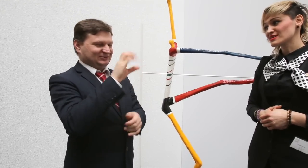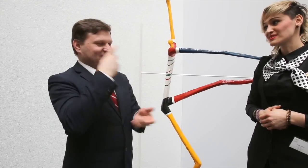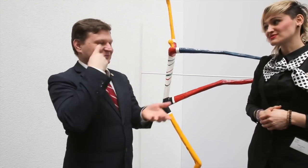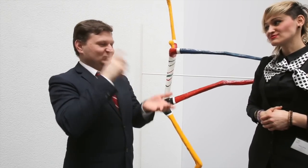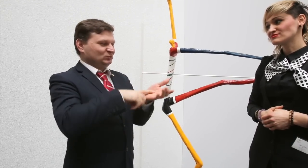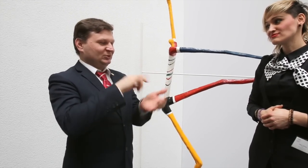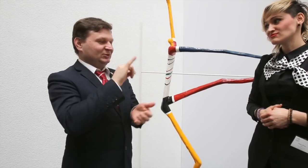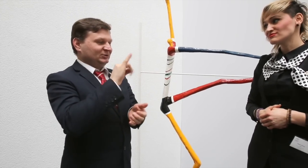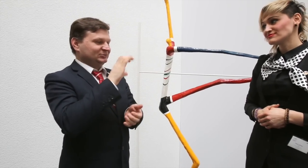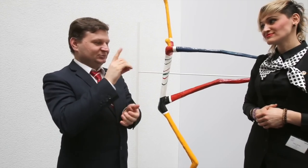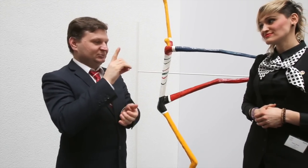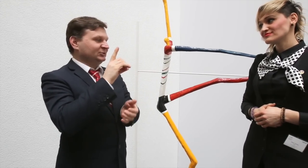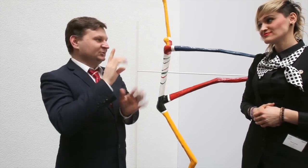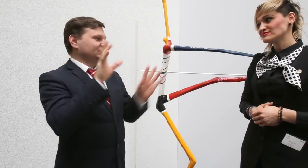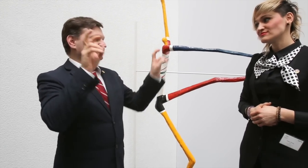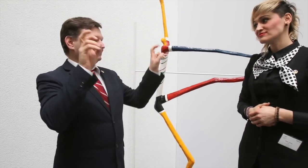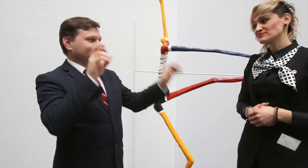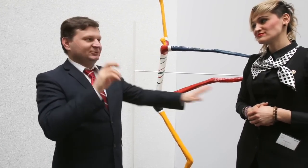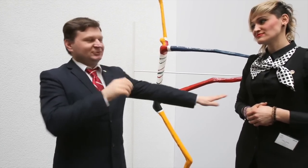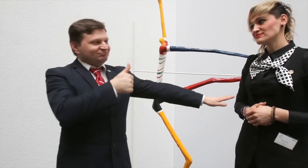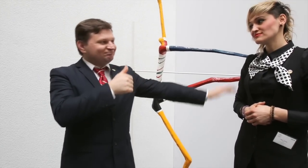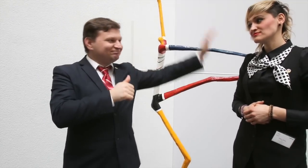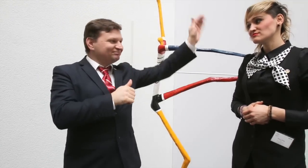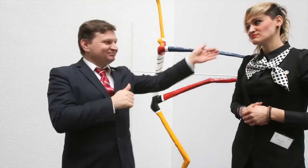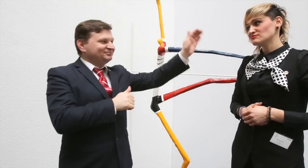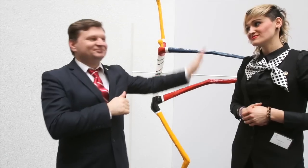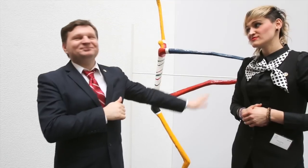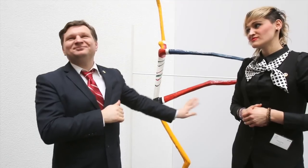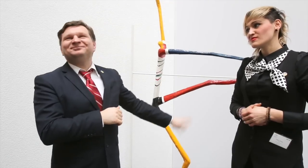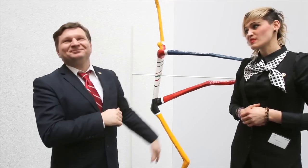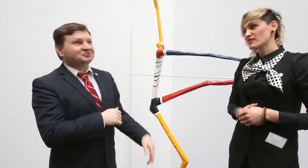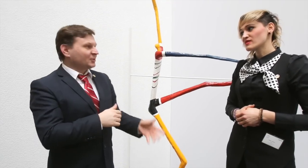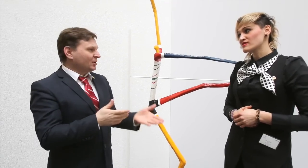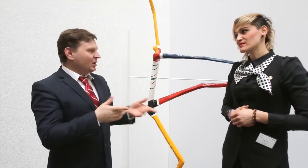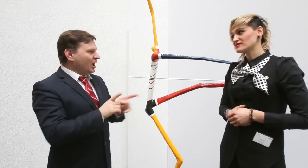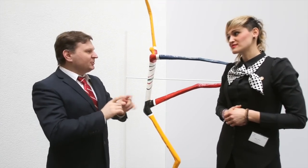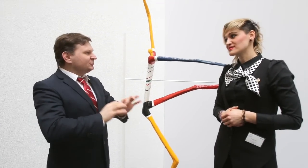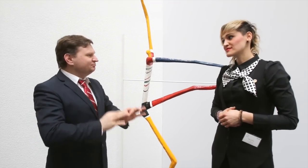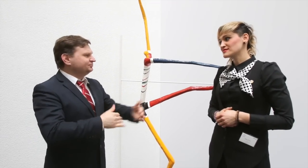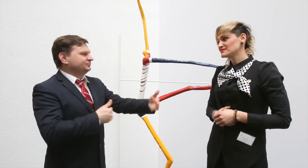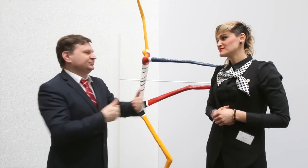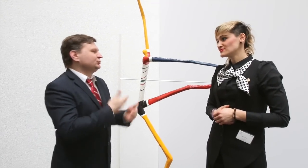IOC did recognise ICSD in 1955, but there was no relationship between both.